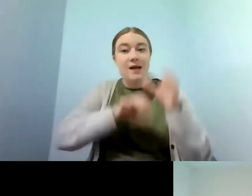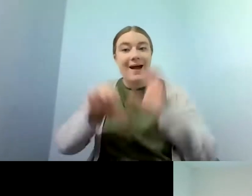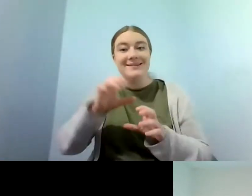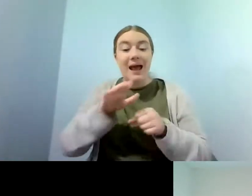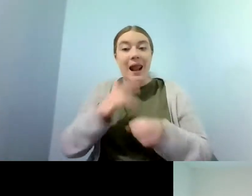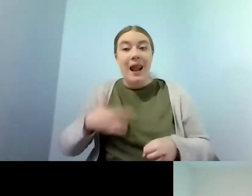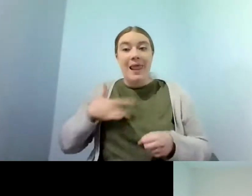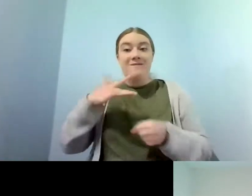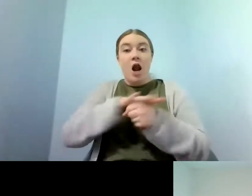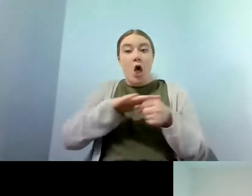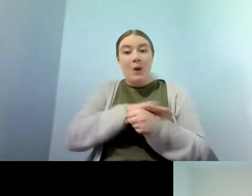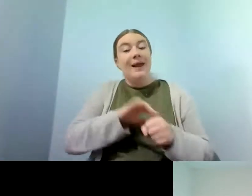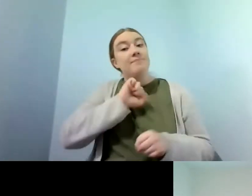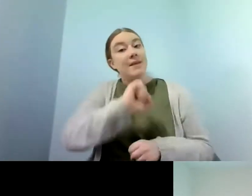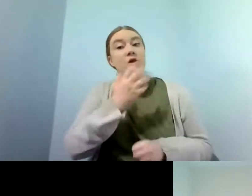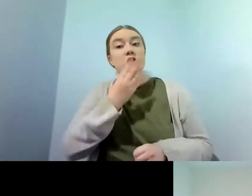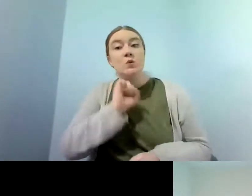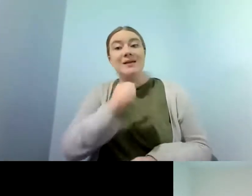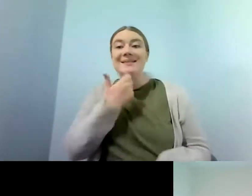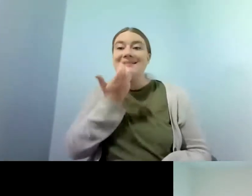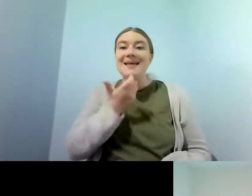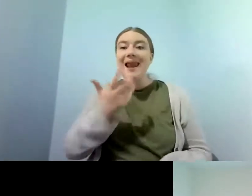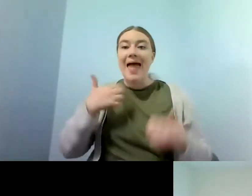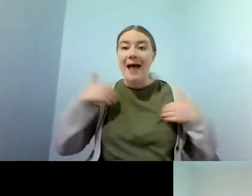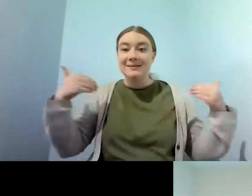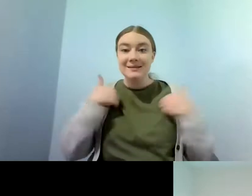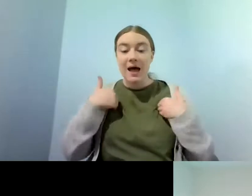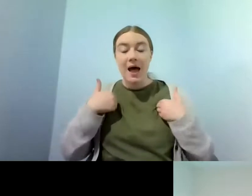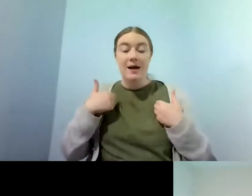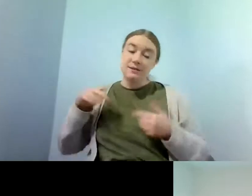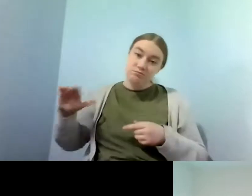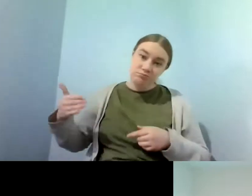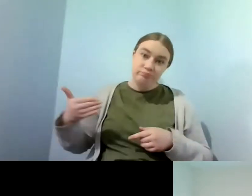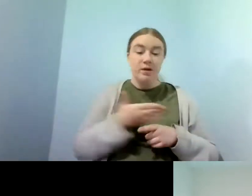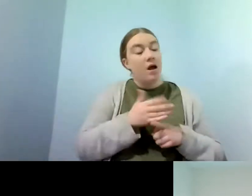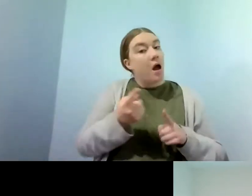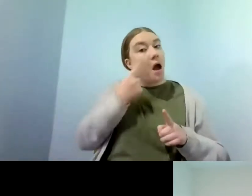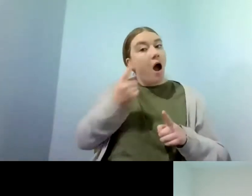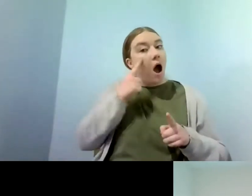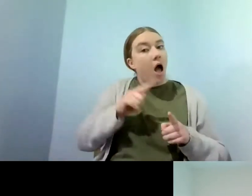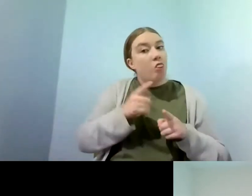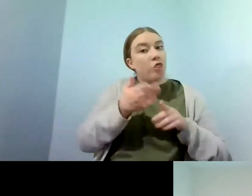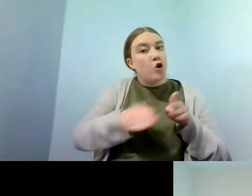to combine their daily exercise uh with a stop by the notch so we were able to collect some data